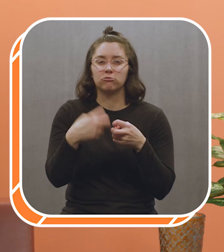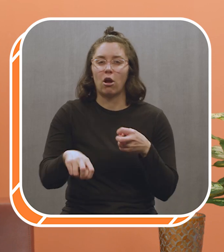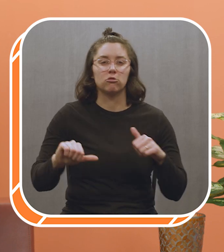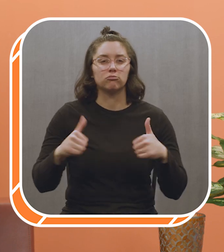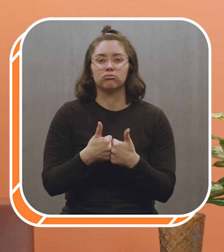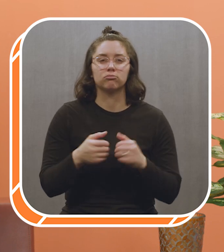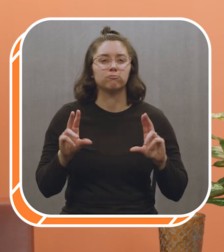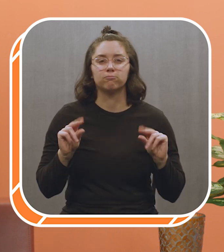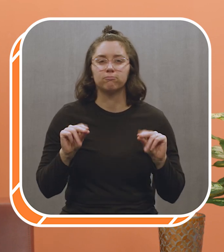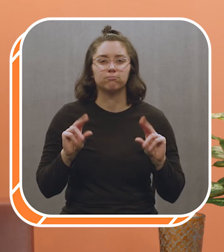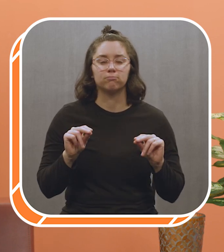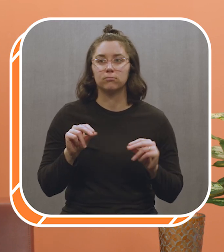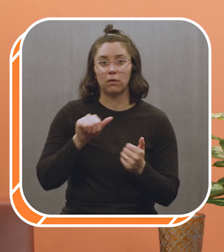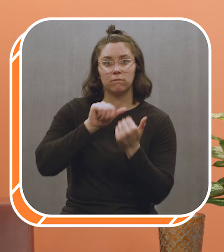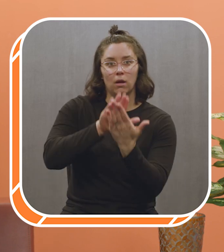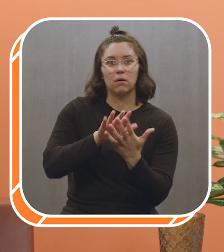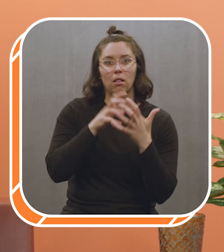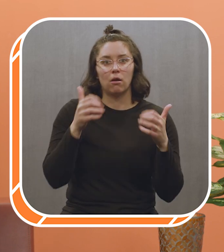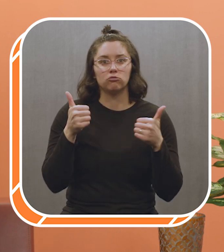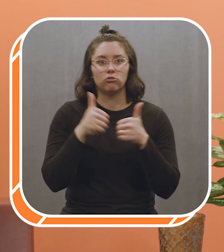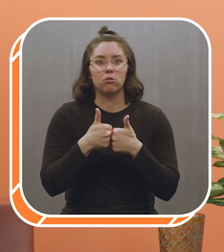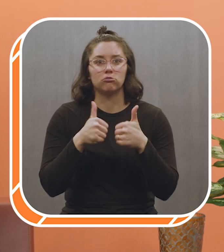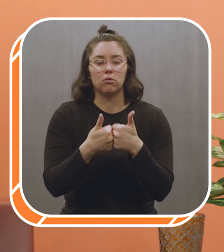I wasn't facing a lot of challenges yet or anything,